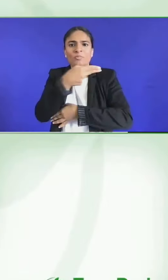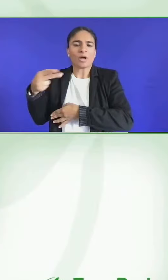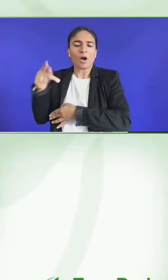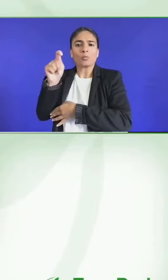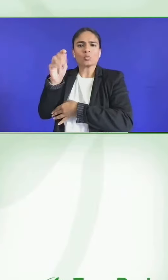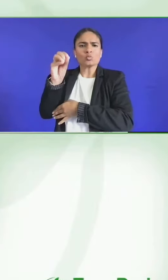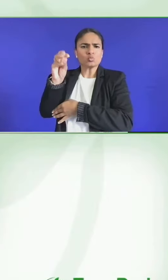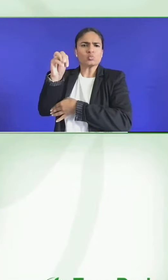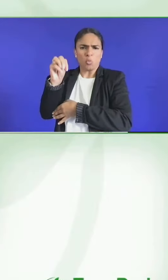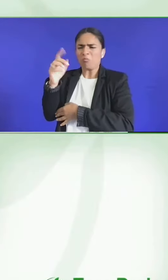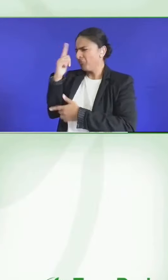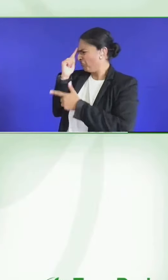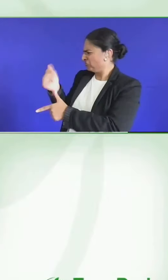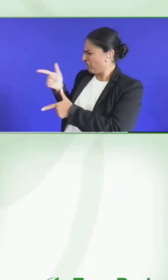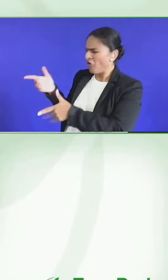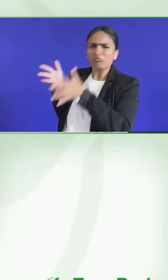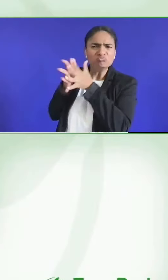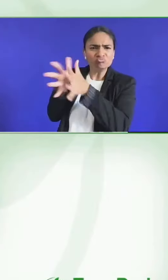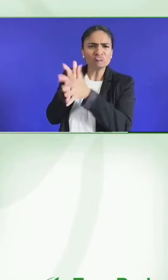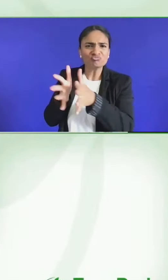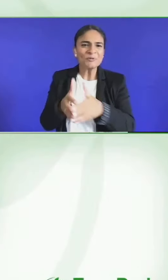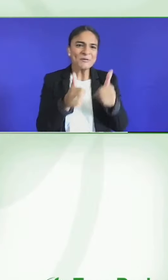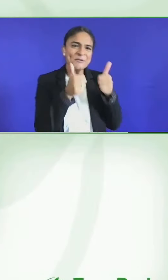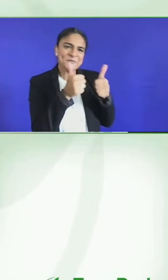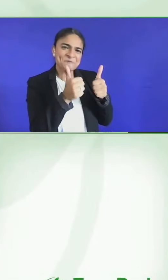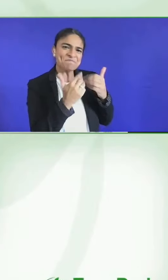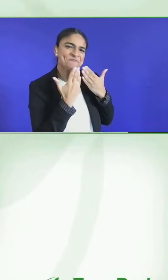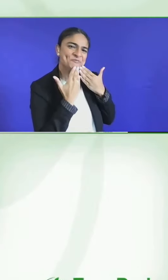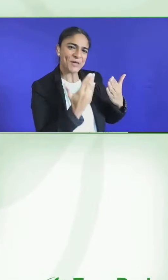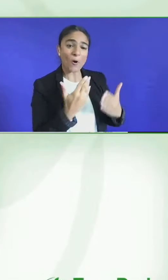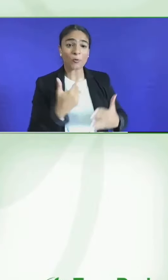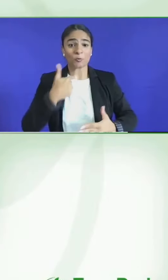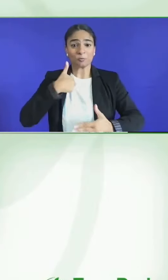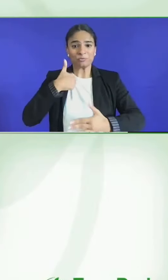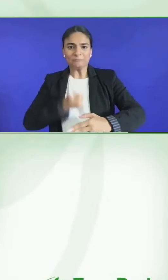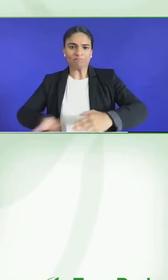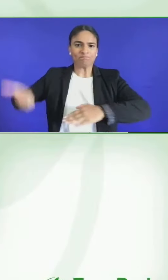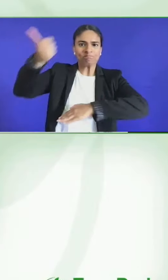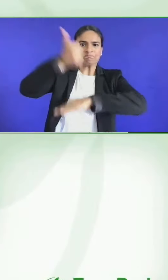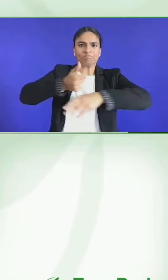over 20,000 organisations across 41 European countries.